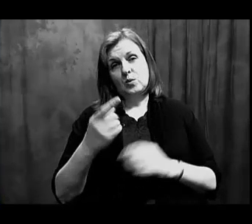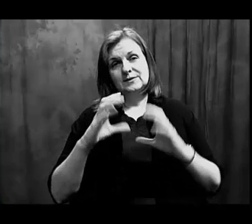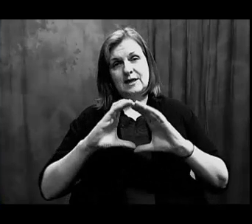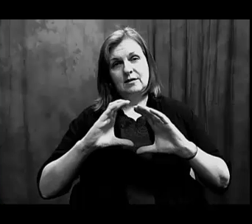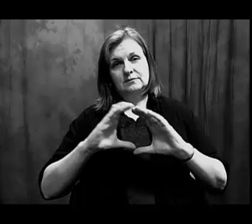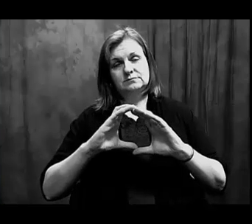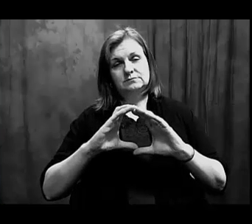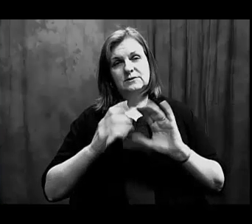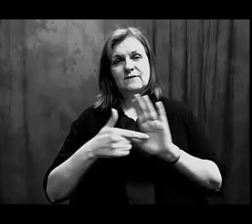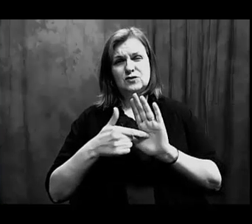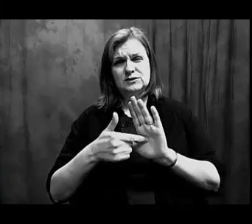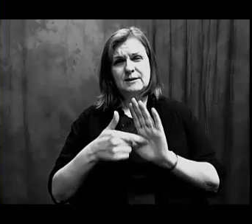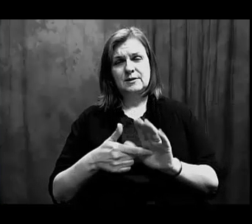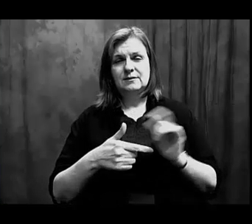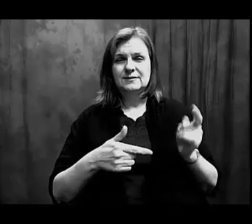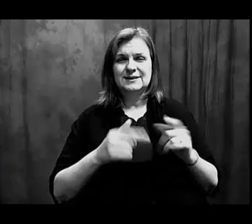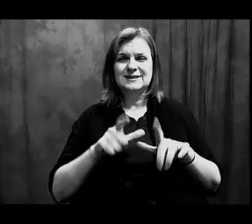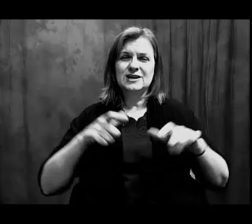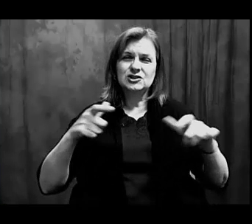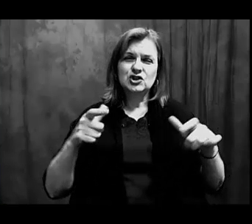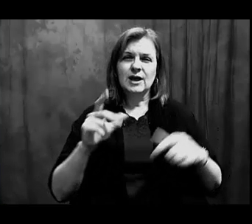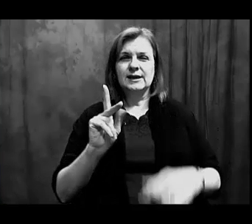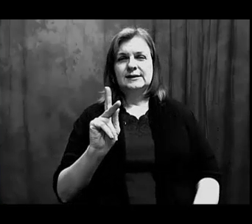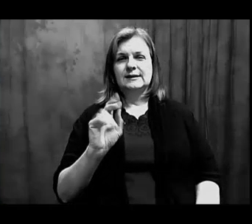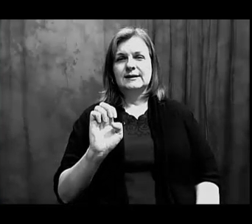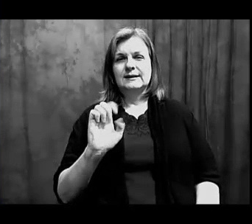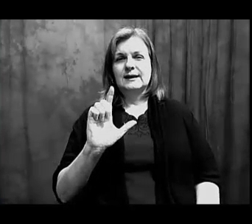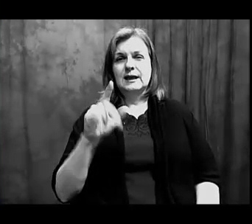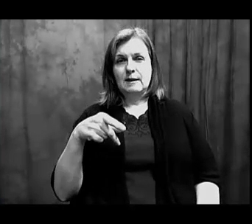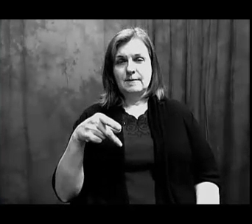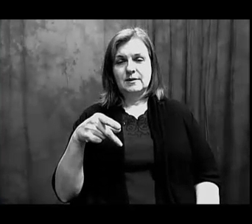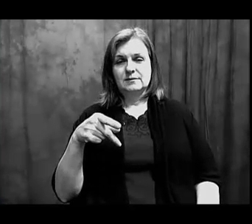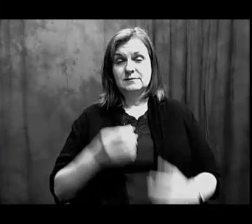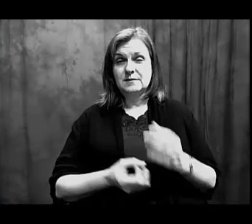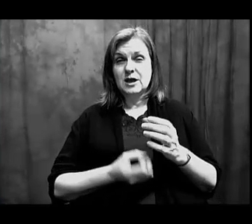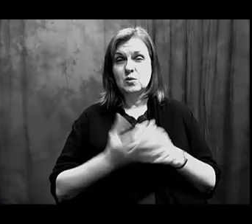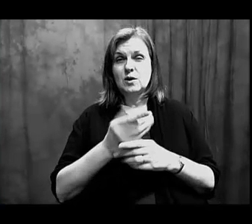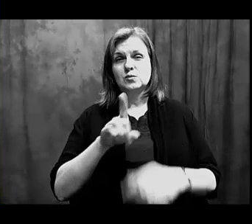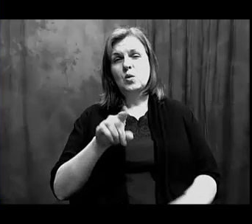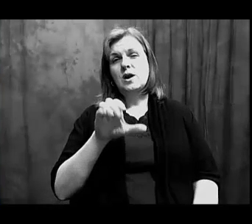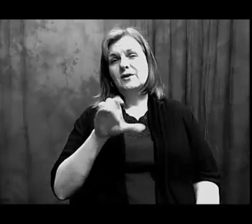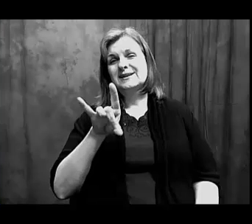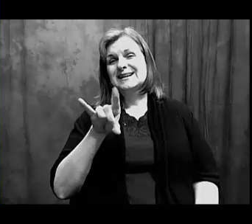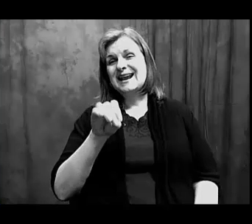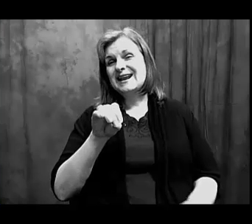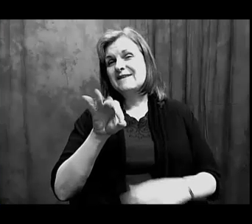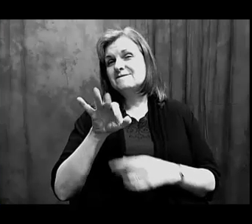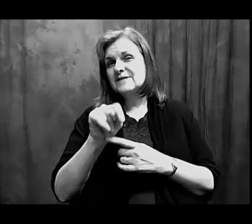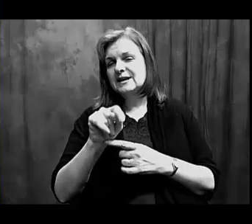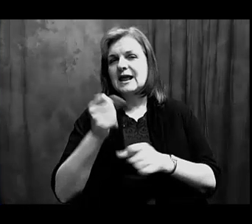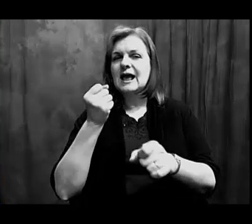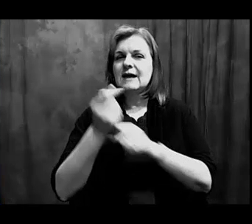I give you an example here of the giant kelp that actually grows about 180 feet every year